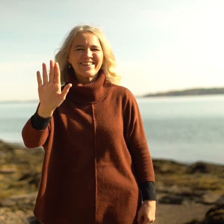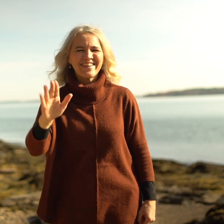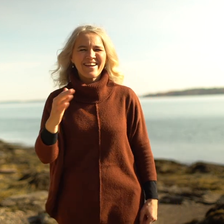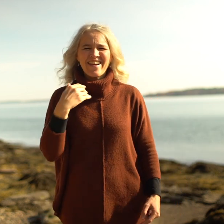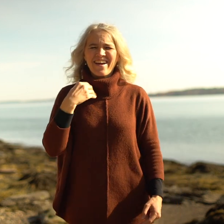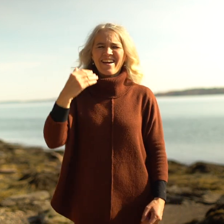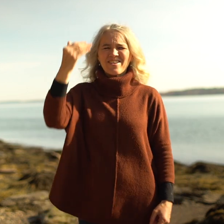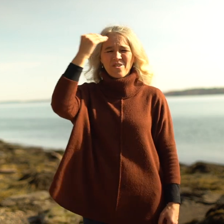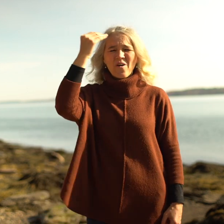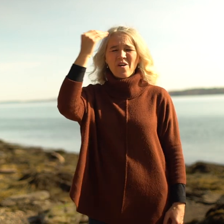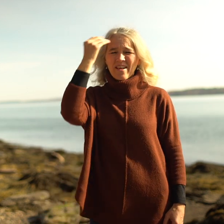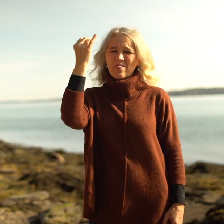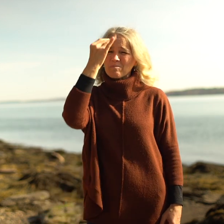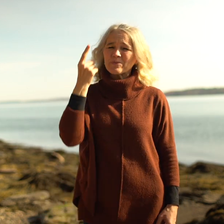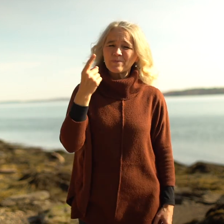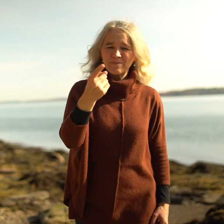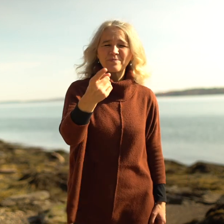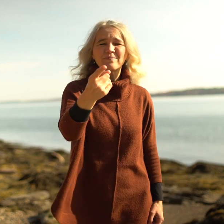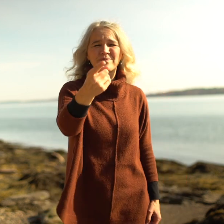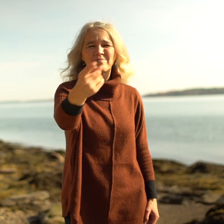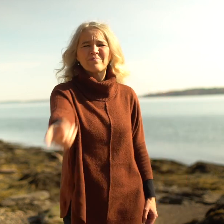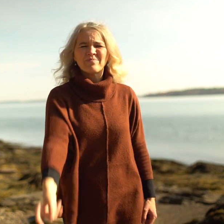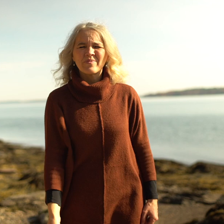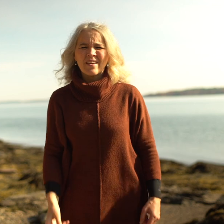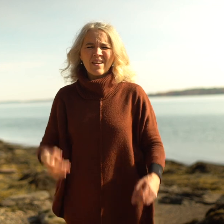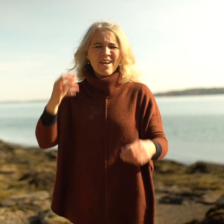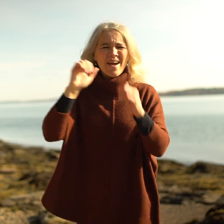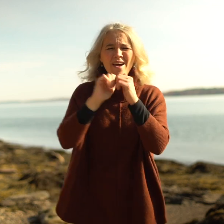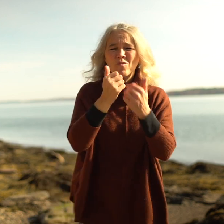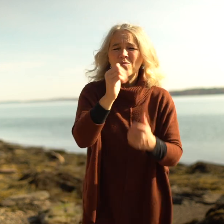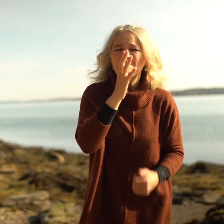Just know I was thinking of you